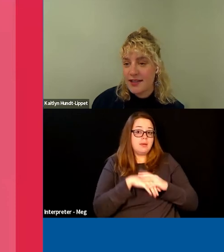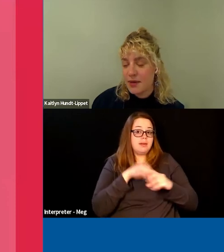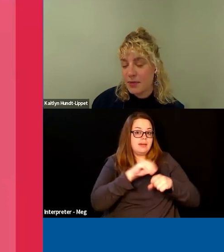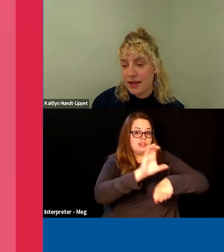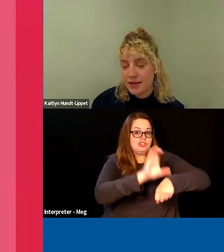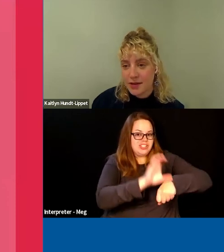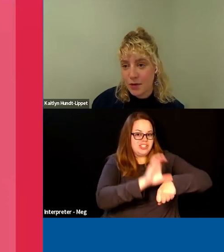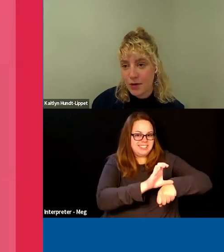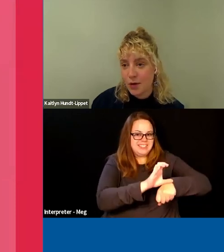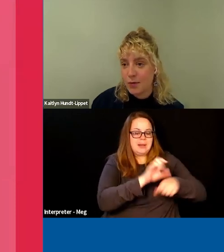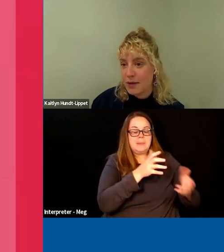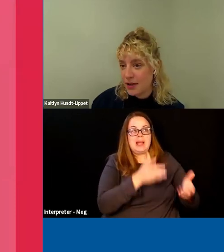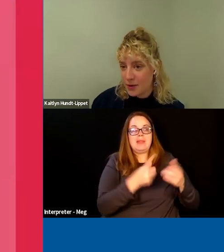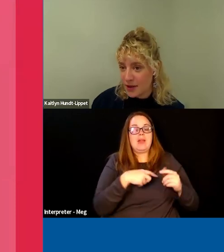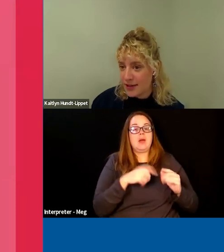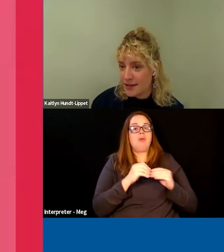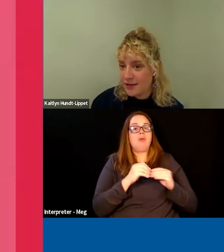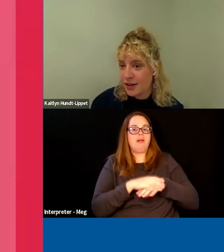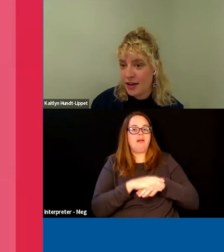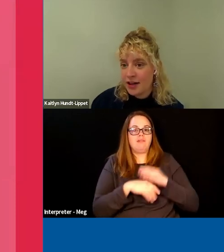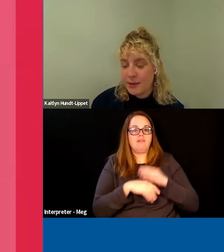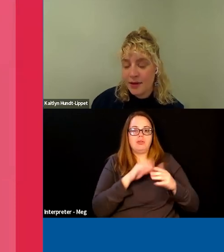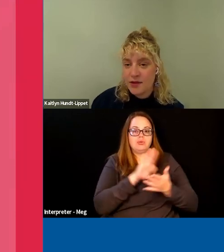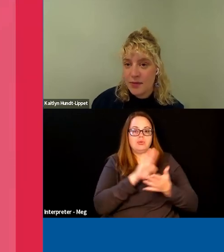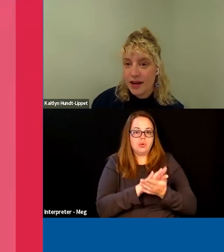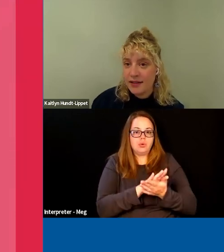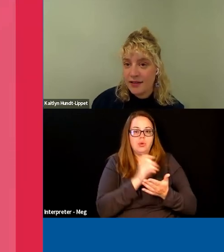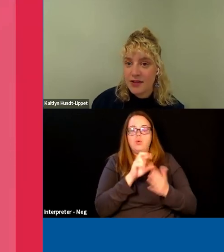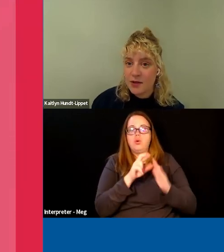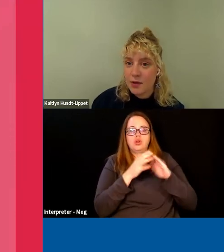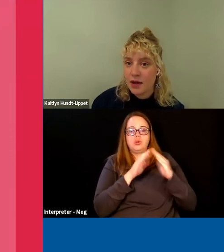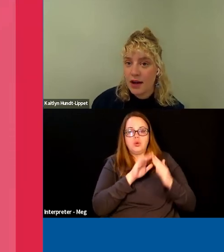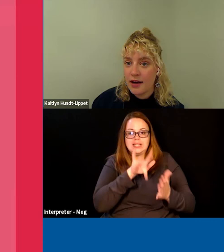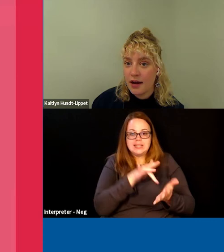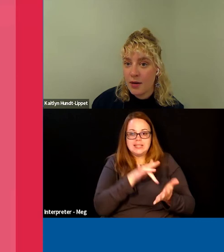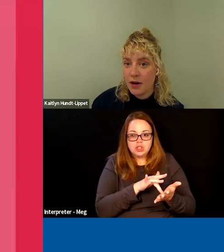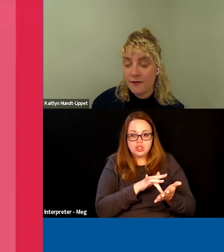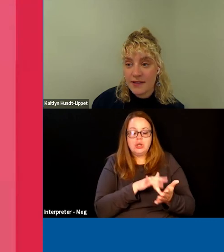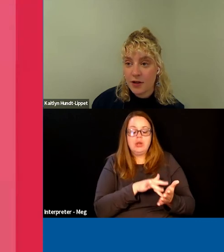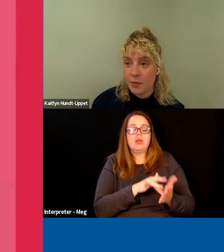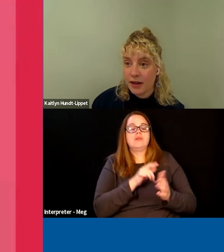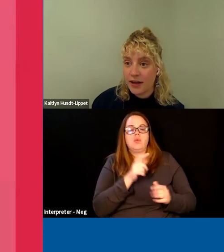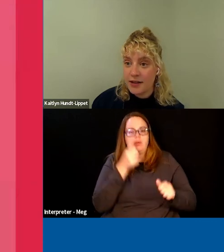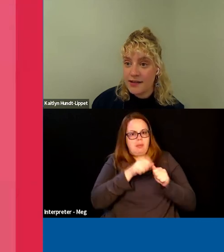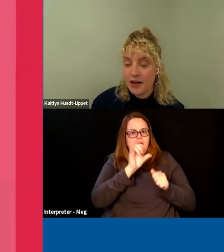as maybe a school or maybe a community center. Keeping those in mind. There's also a lot of physical barriers,